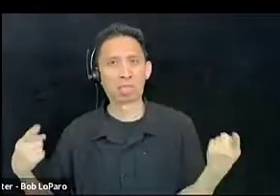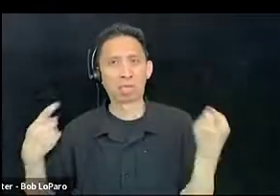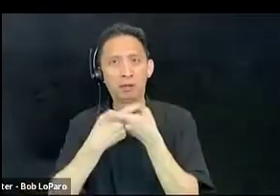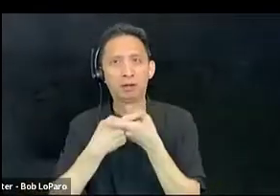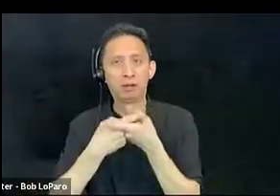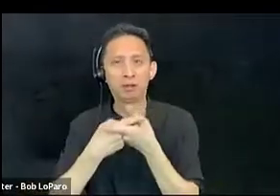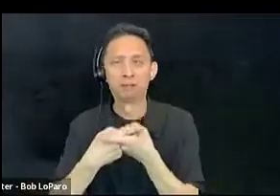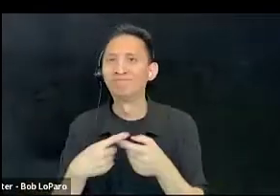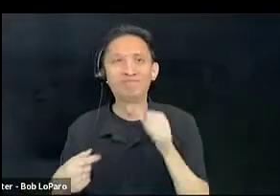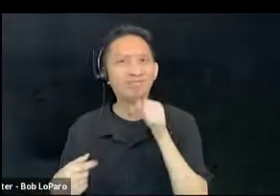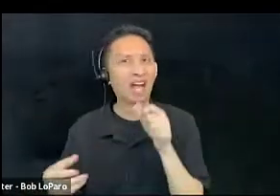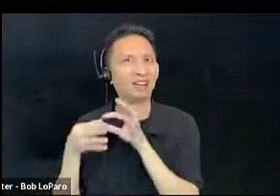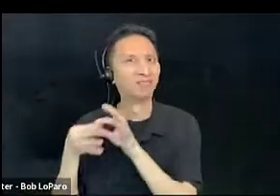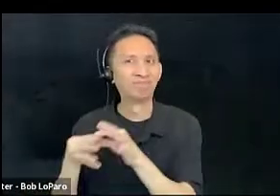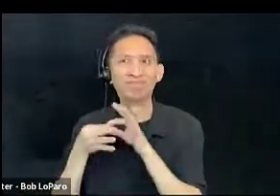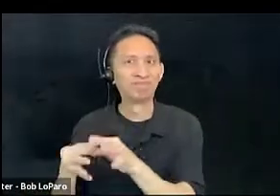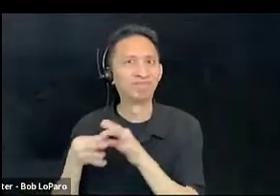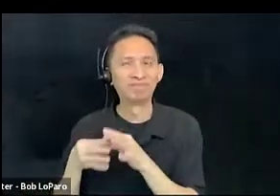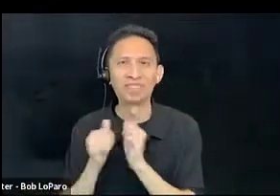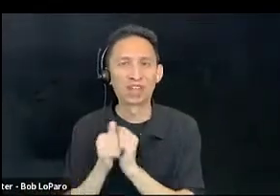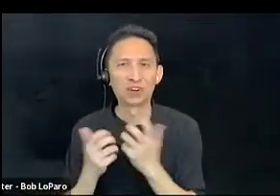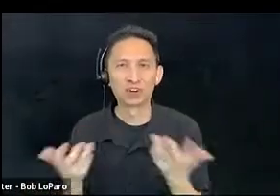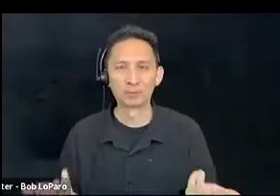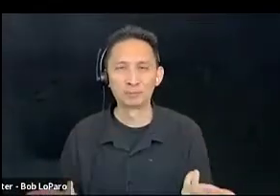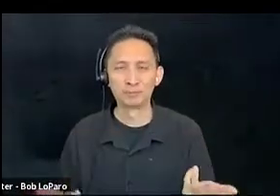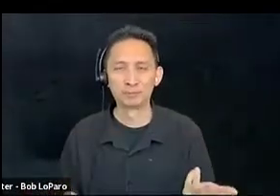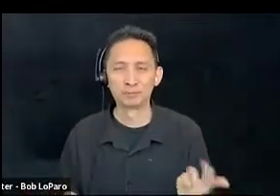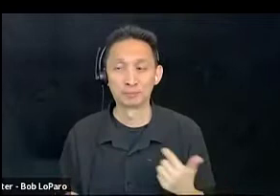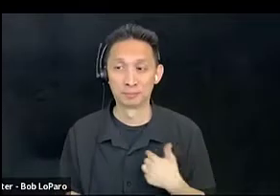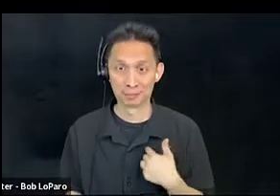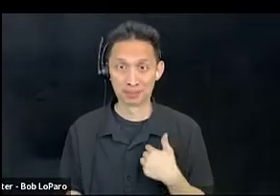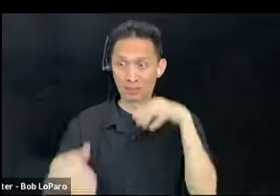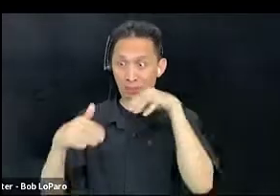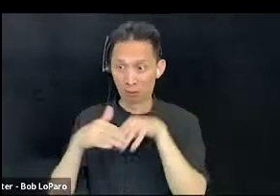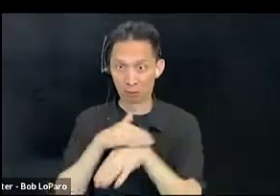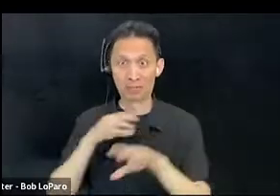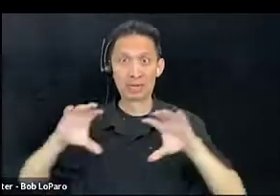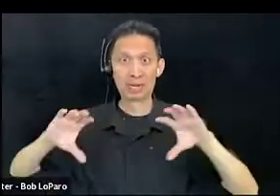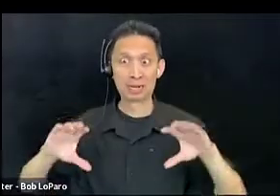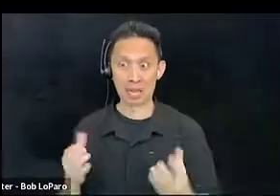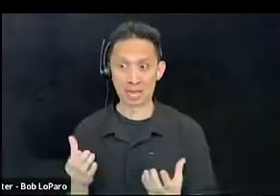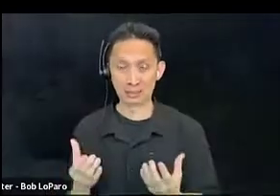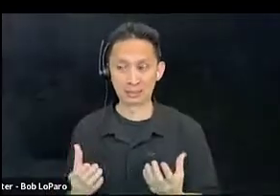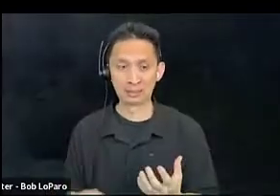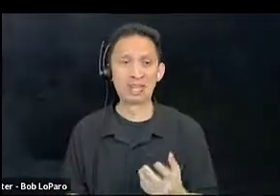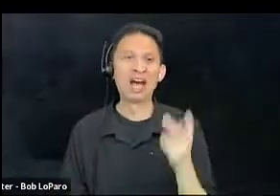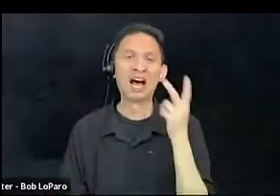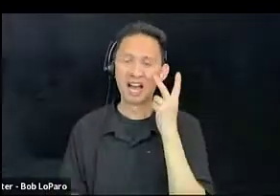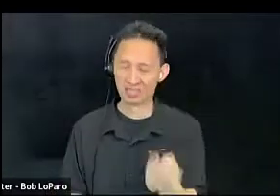Now, I'm seeing a very similar type of major disconnect, and I'm sure that if you've been out in the field